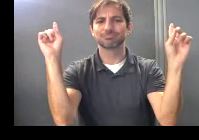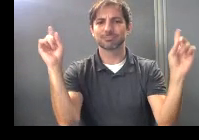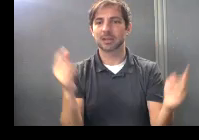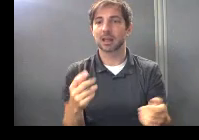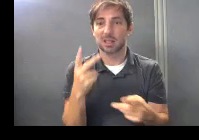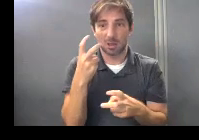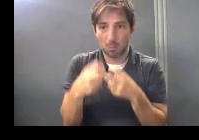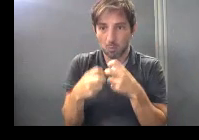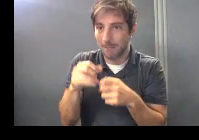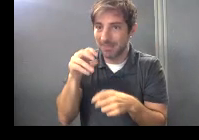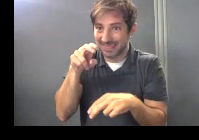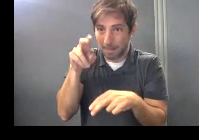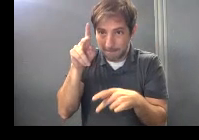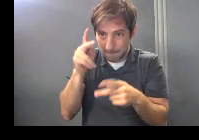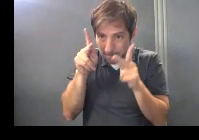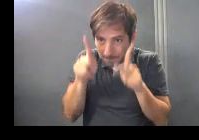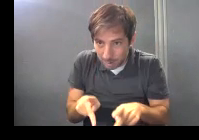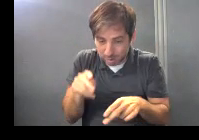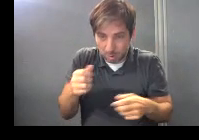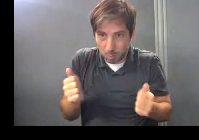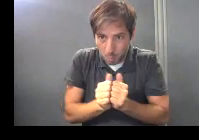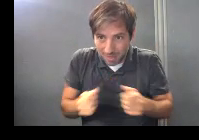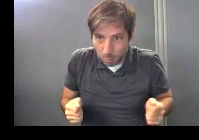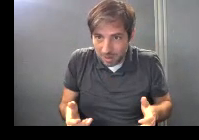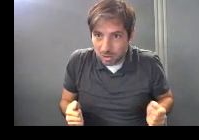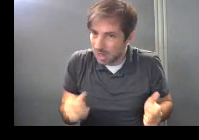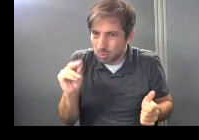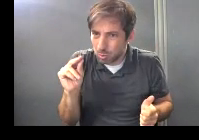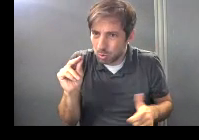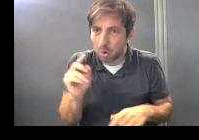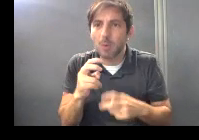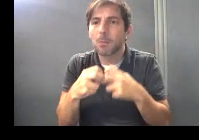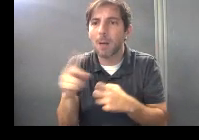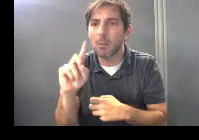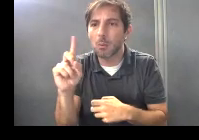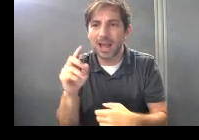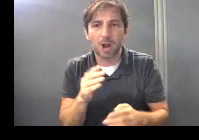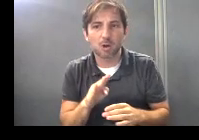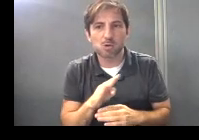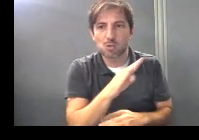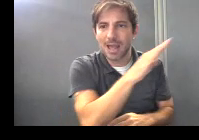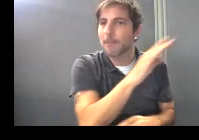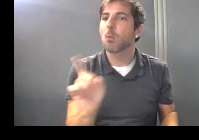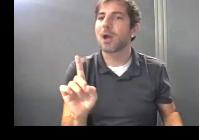IT'S IN THE STAIRS, THE LACK OF A RAMP OR THE LACK OF A NO-STEP ENTRY INTO A BUILDING.